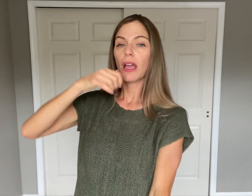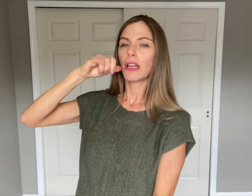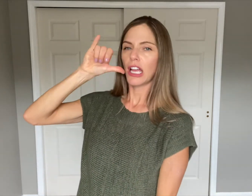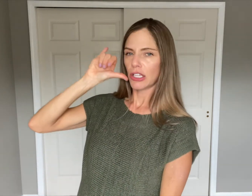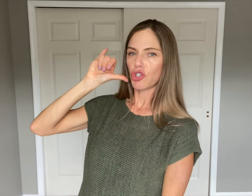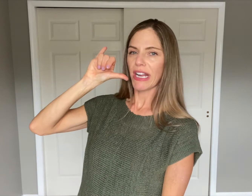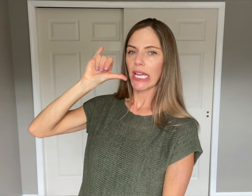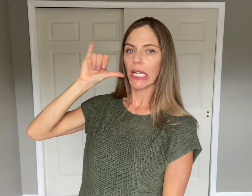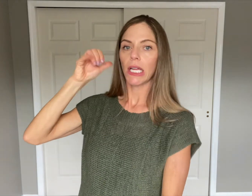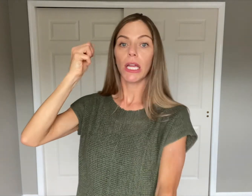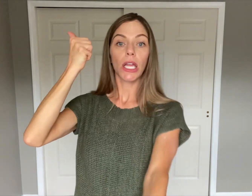"Drinking"